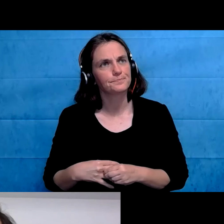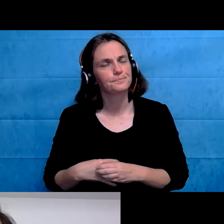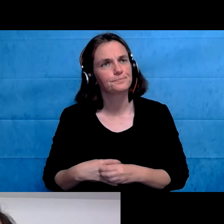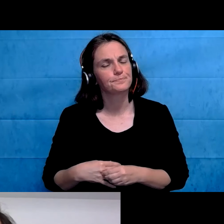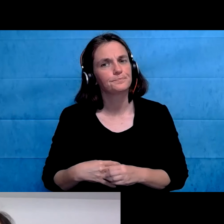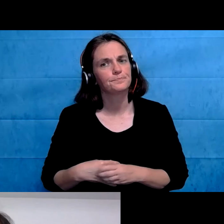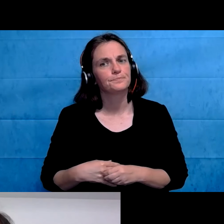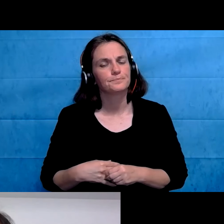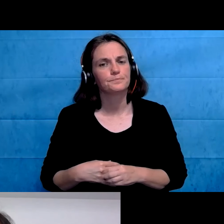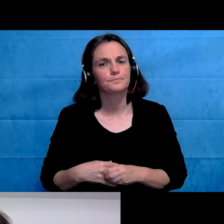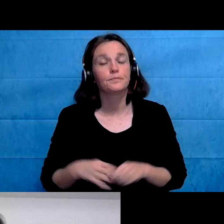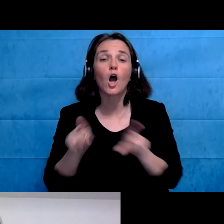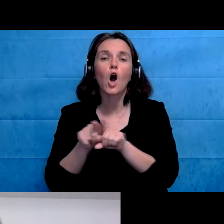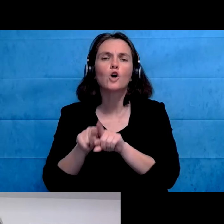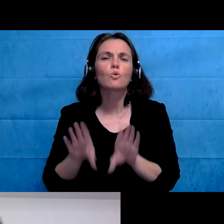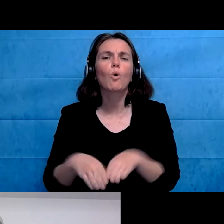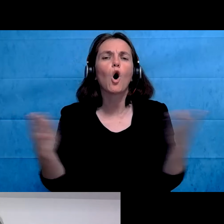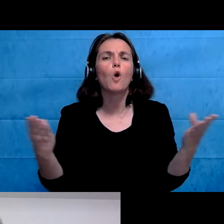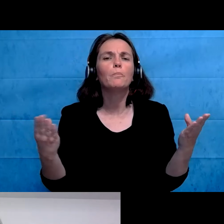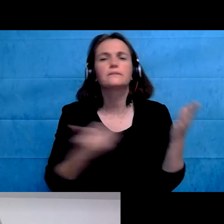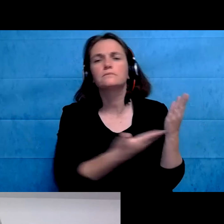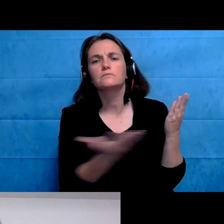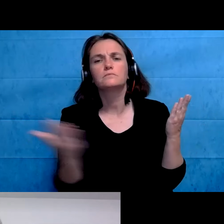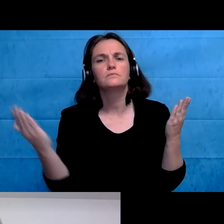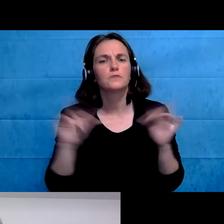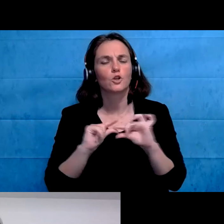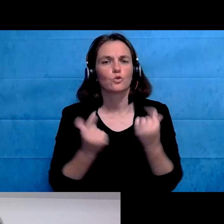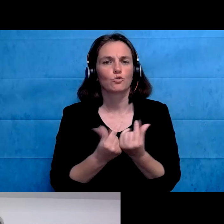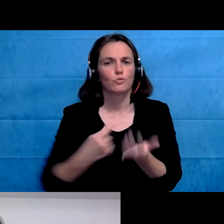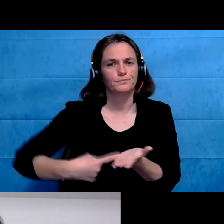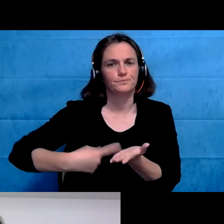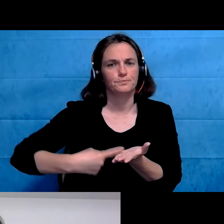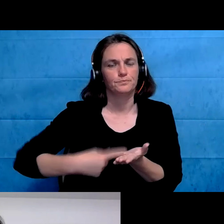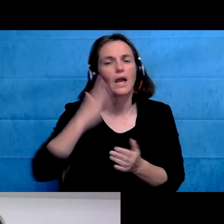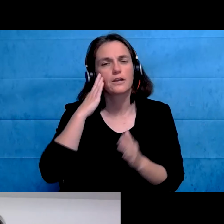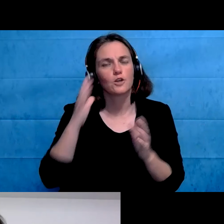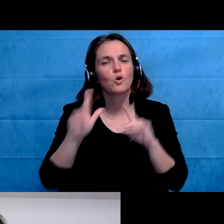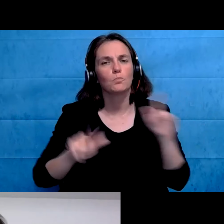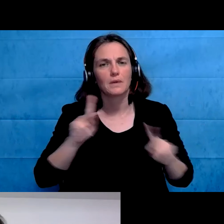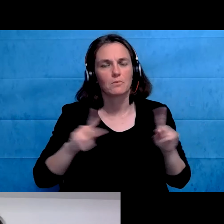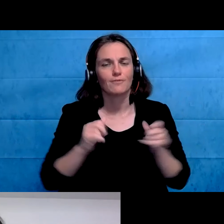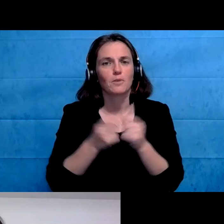And I also open this up to people in the group because I know that there's a lot of people from a lot of different organizations here,